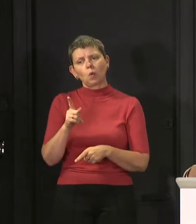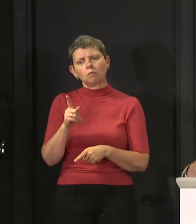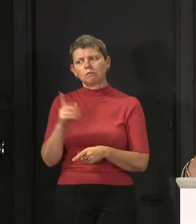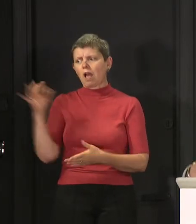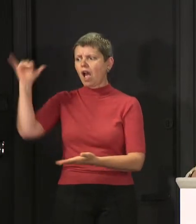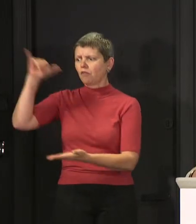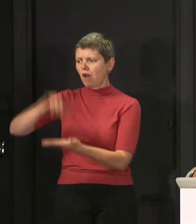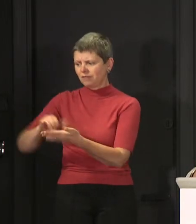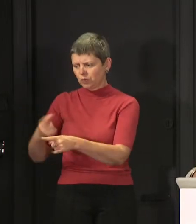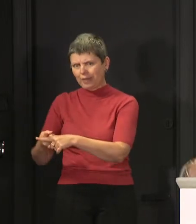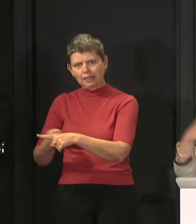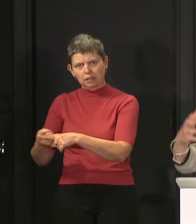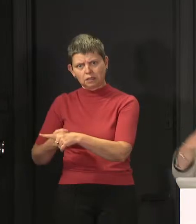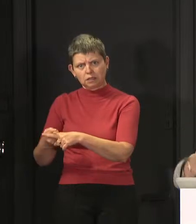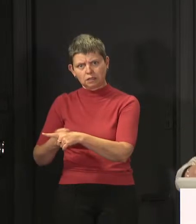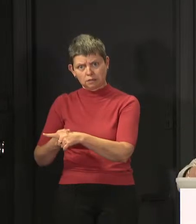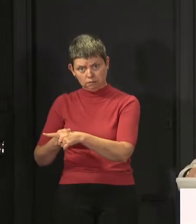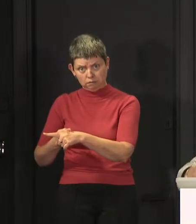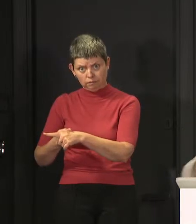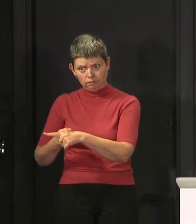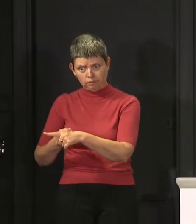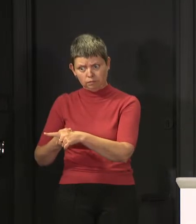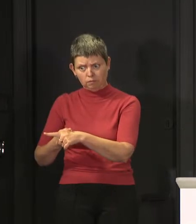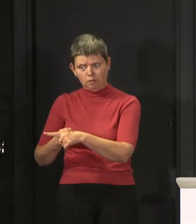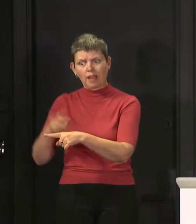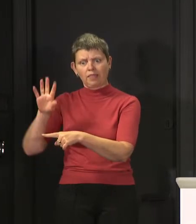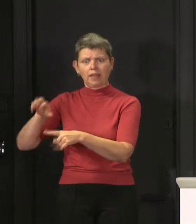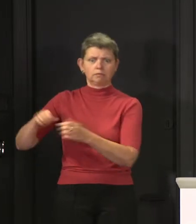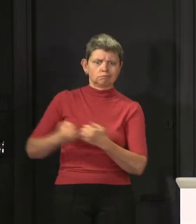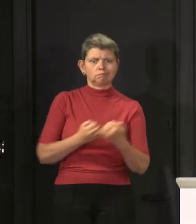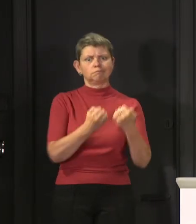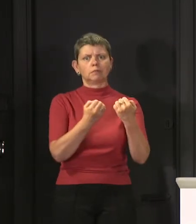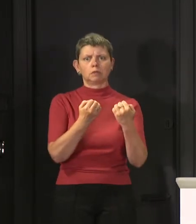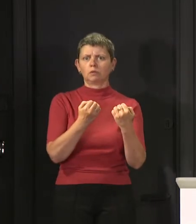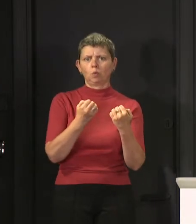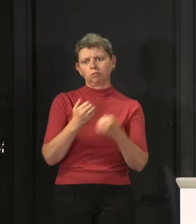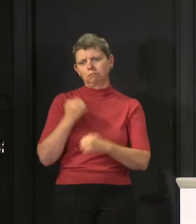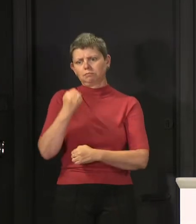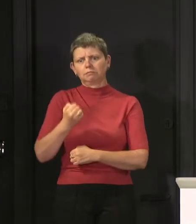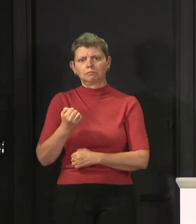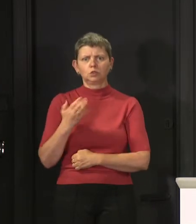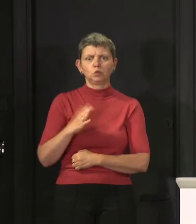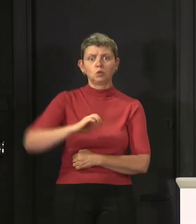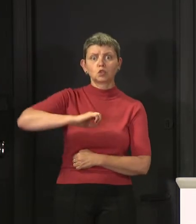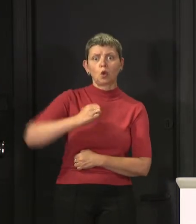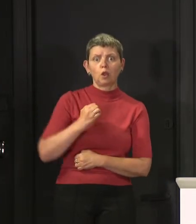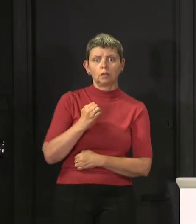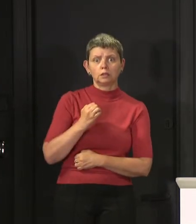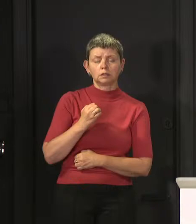if you come into England from another country, and come to Scotland, the quarantine regulations,